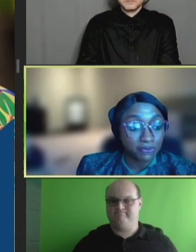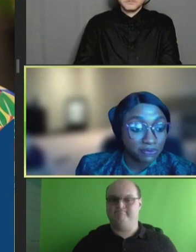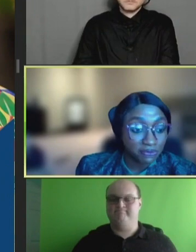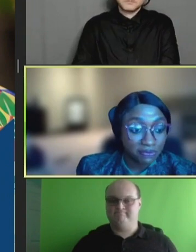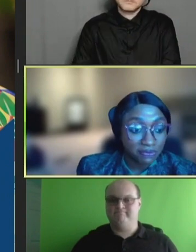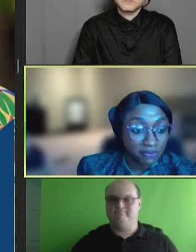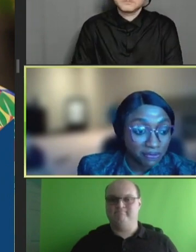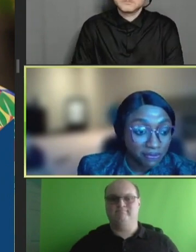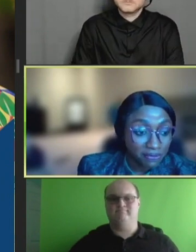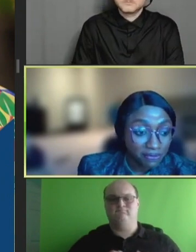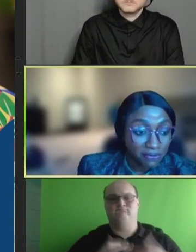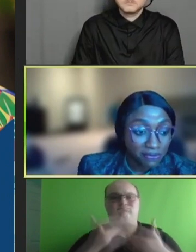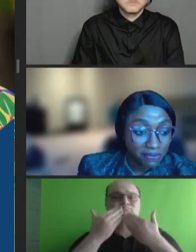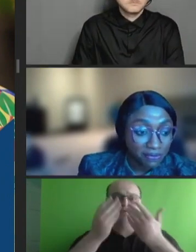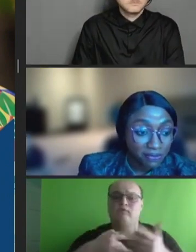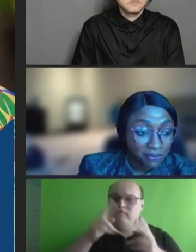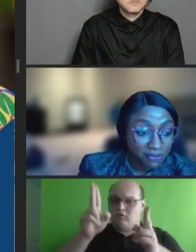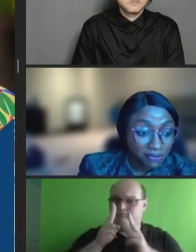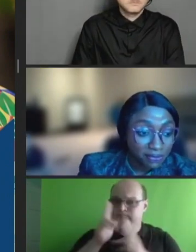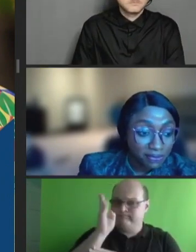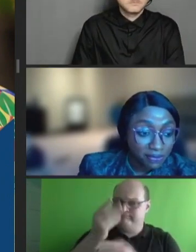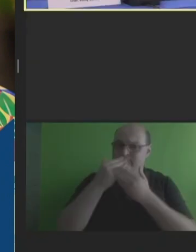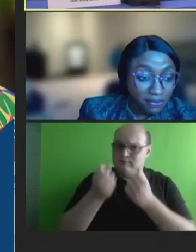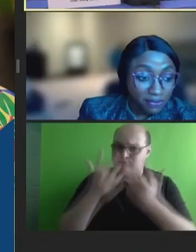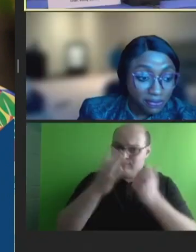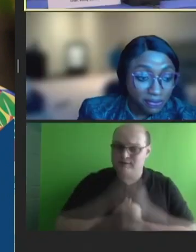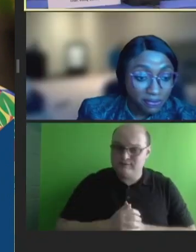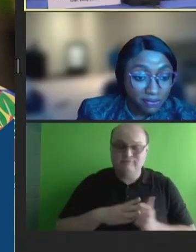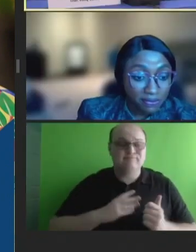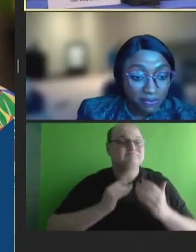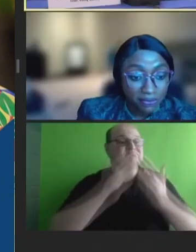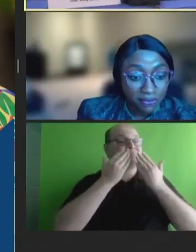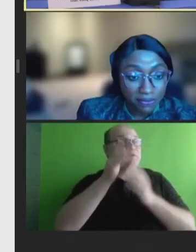Robert Hopkins, Jr.: Thank you very much for your presentation. Our next